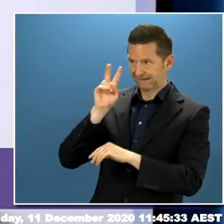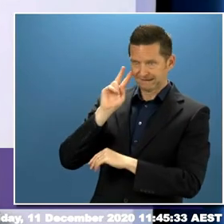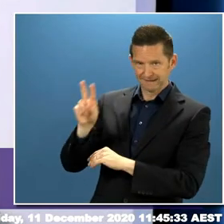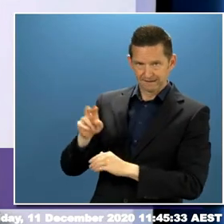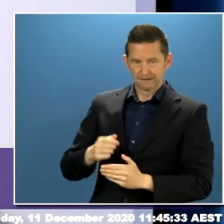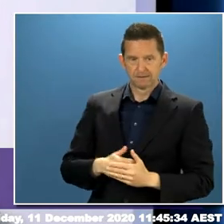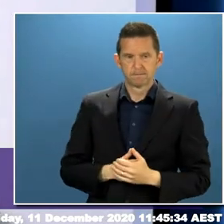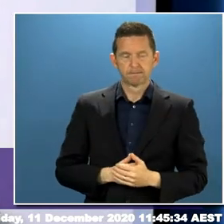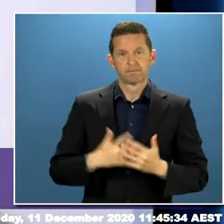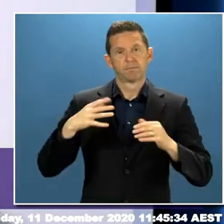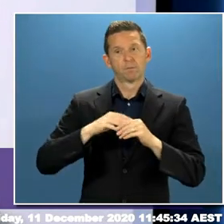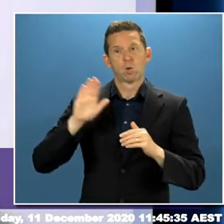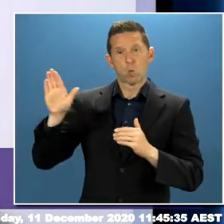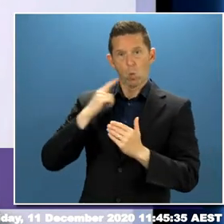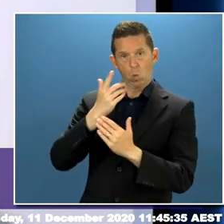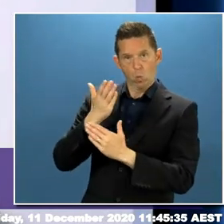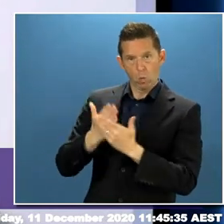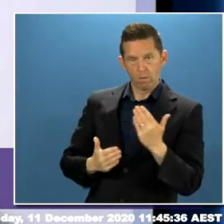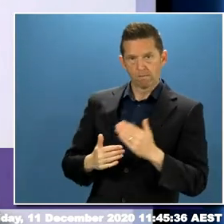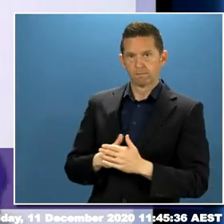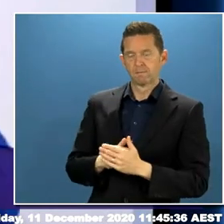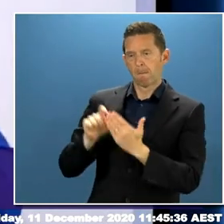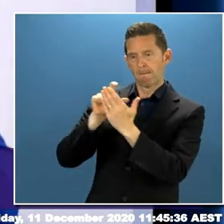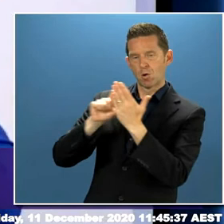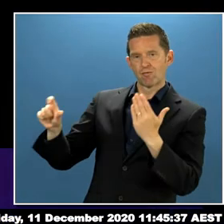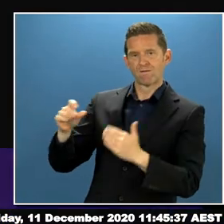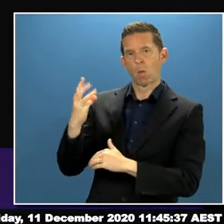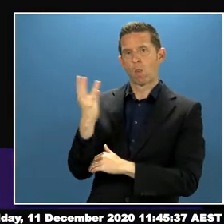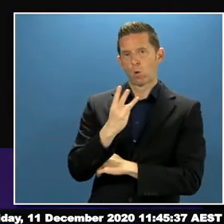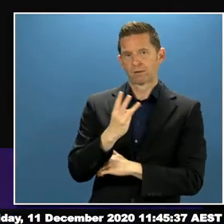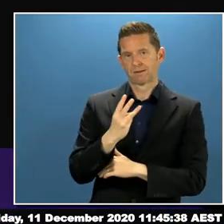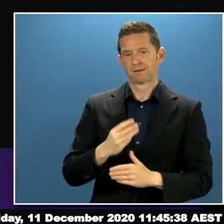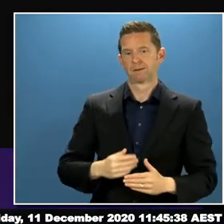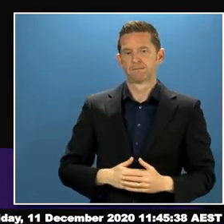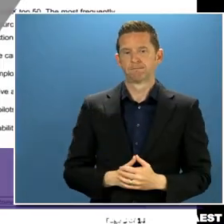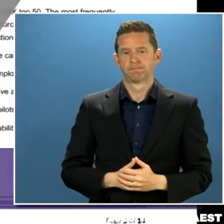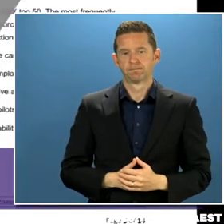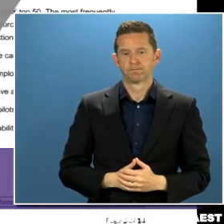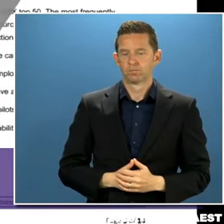your statement --- Commissioners this is paragraph 13 if it assists --- these core values.